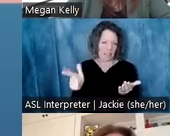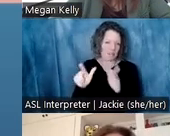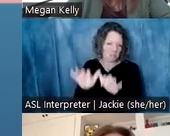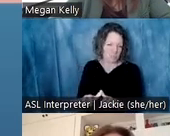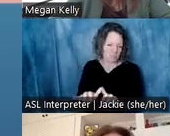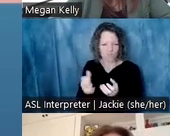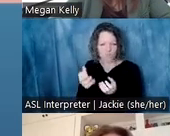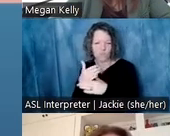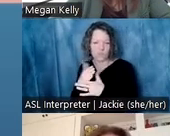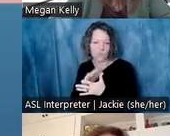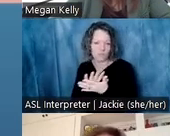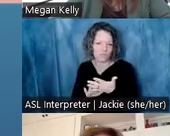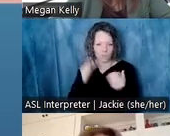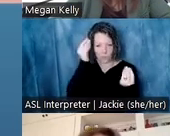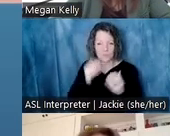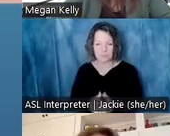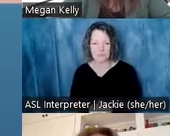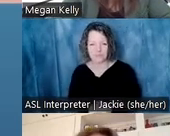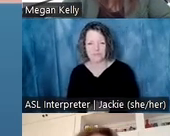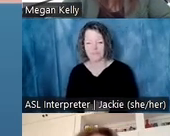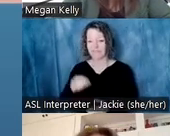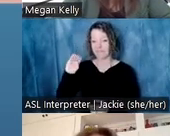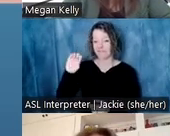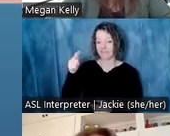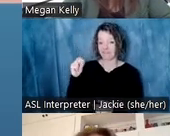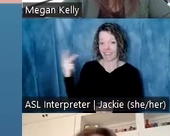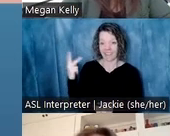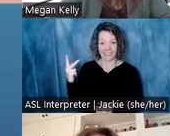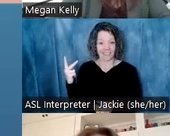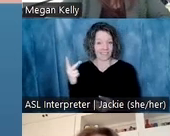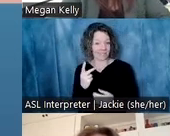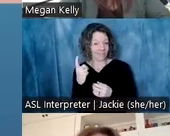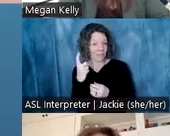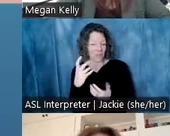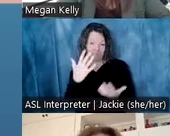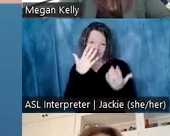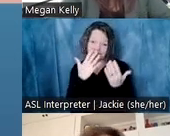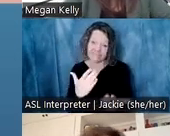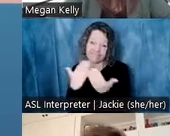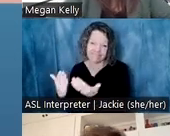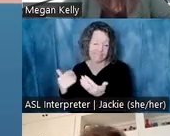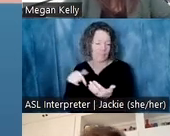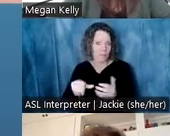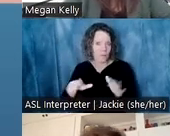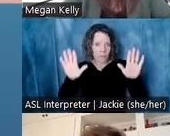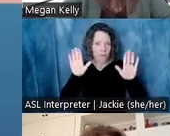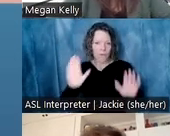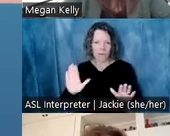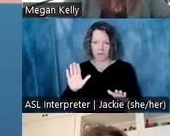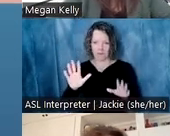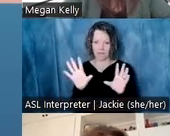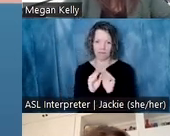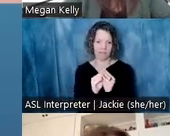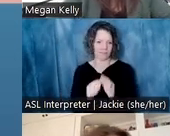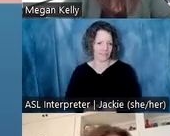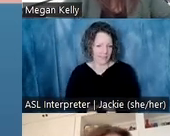think Megan and I just want to say thank you and, and kind of bask in this wonderful event.